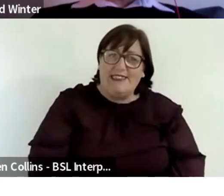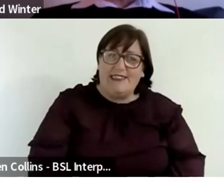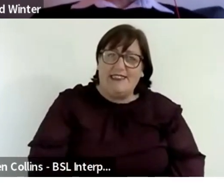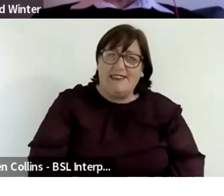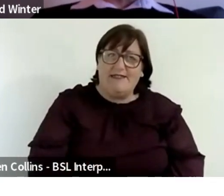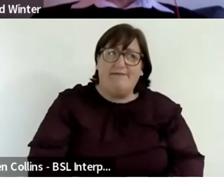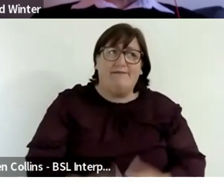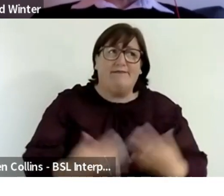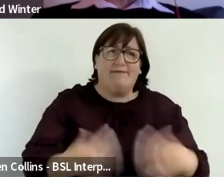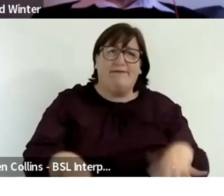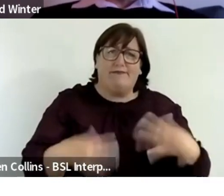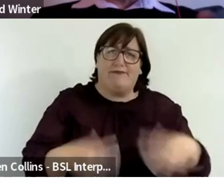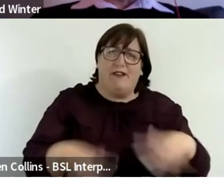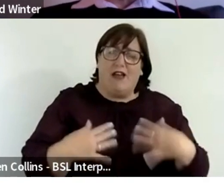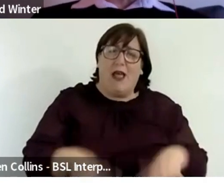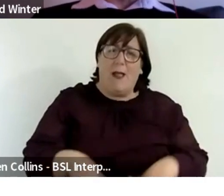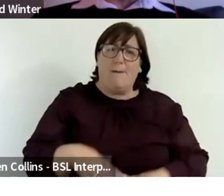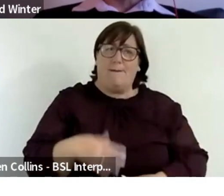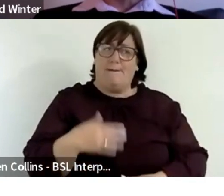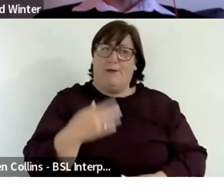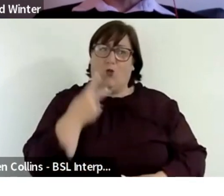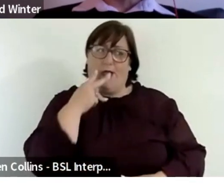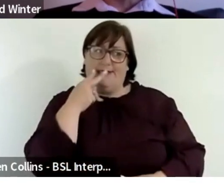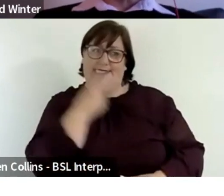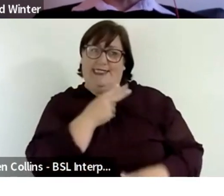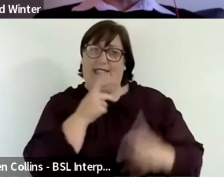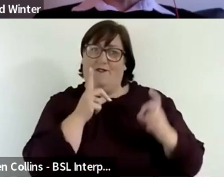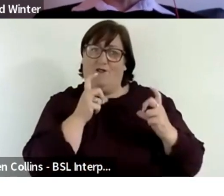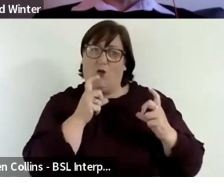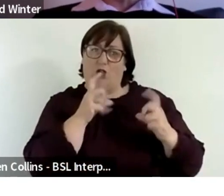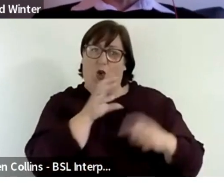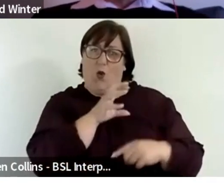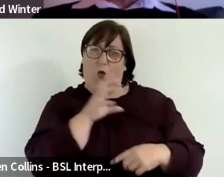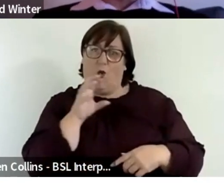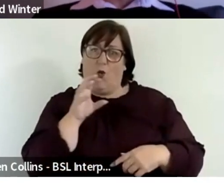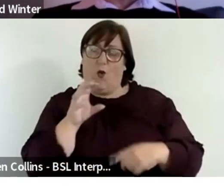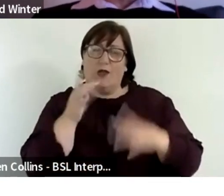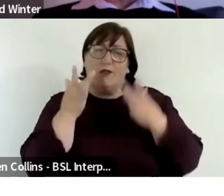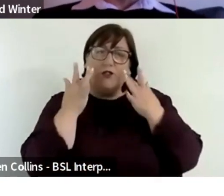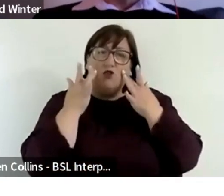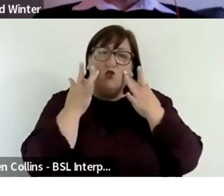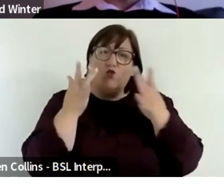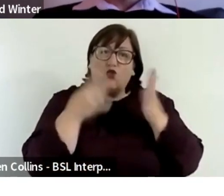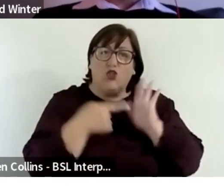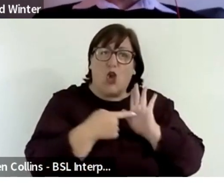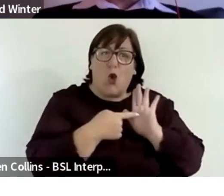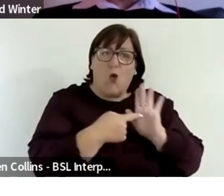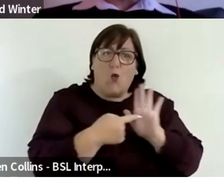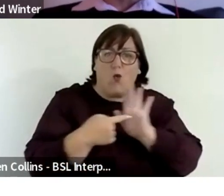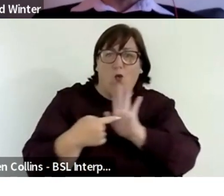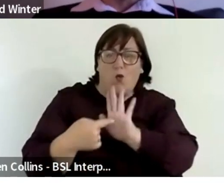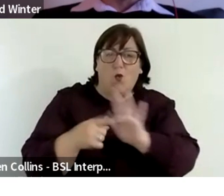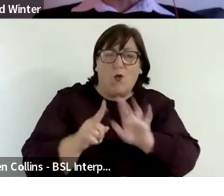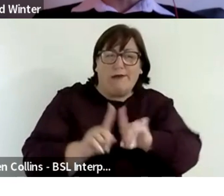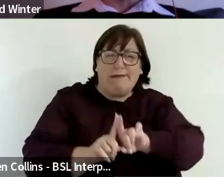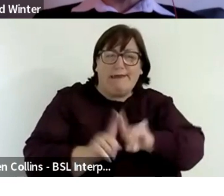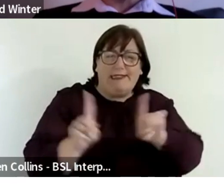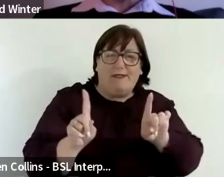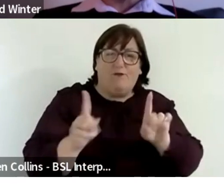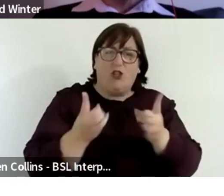This slide shows you the two photographs of the different types of works. These are photographs of our apprentices,